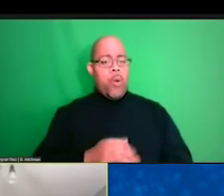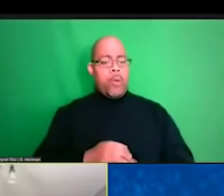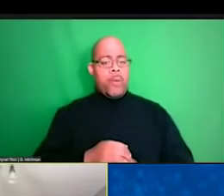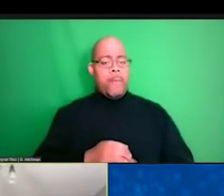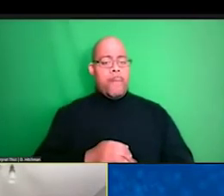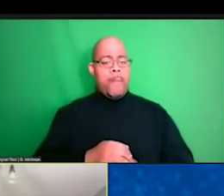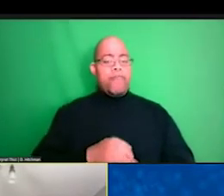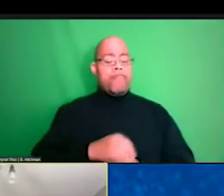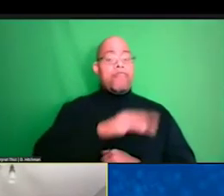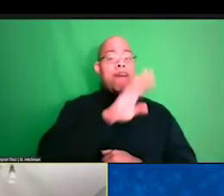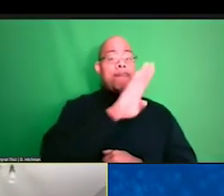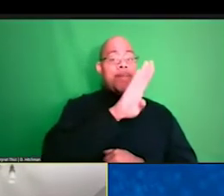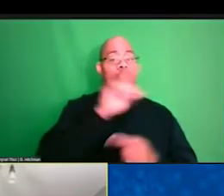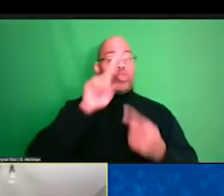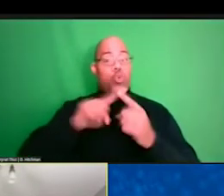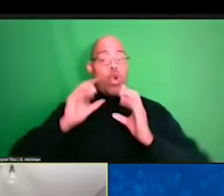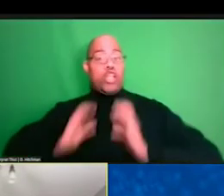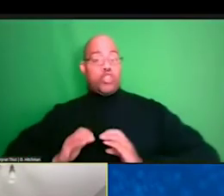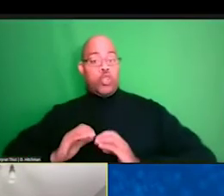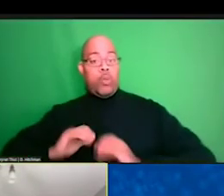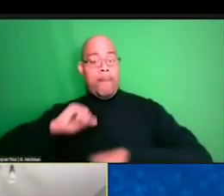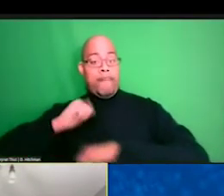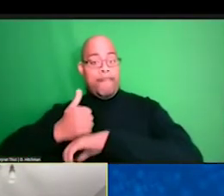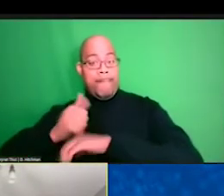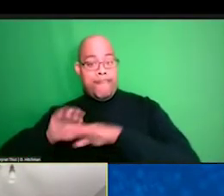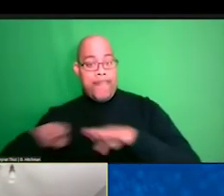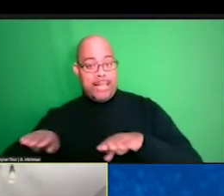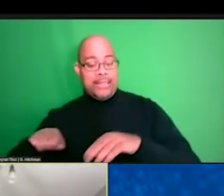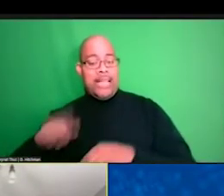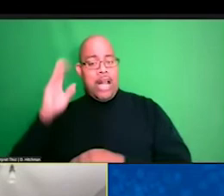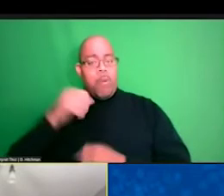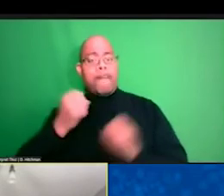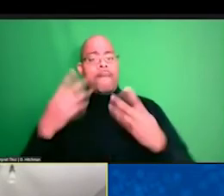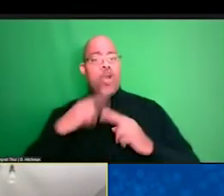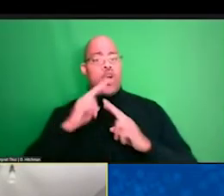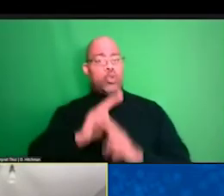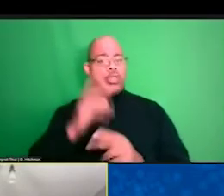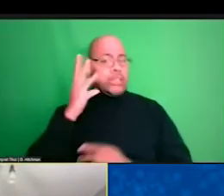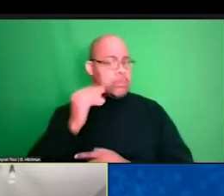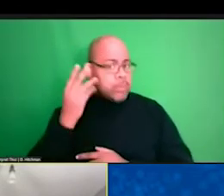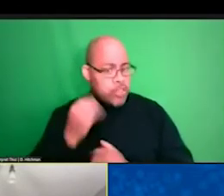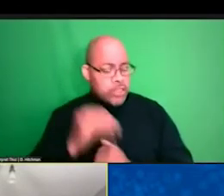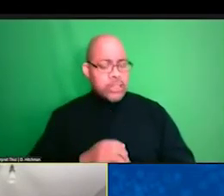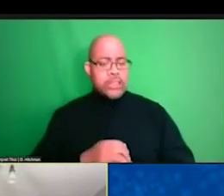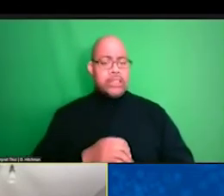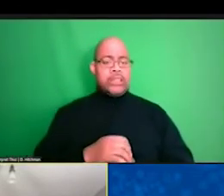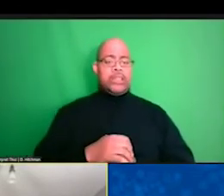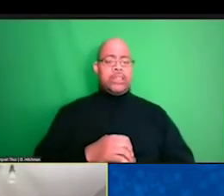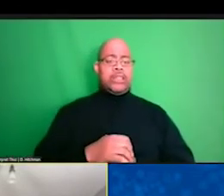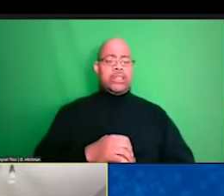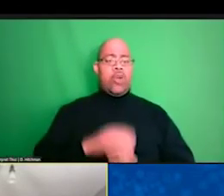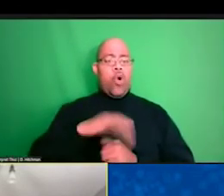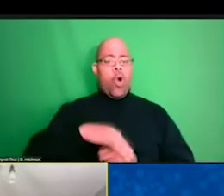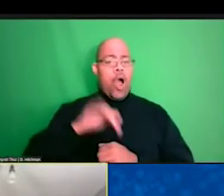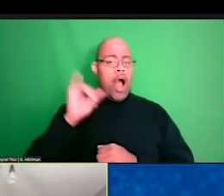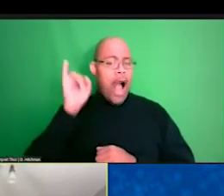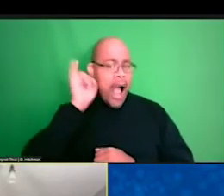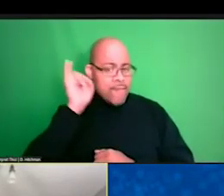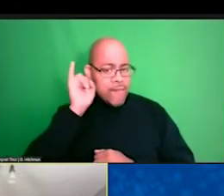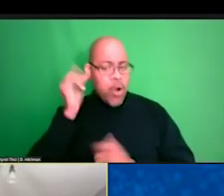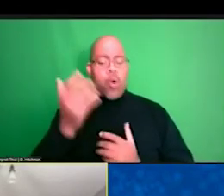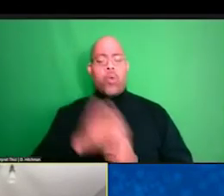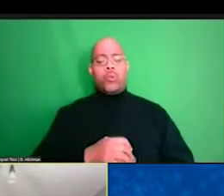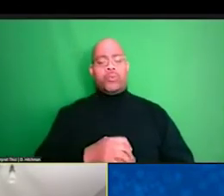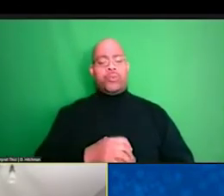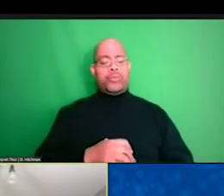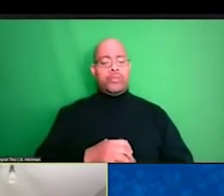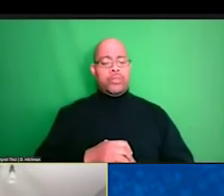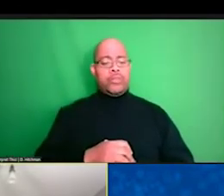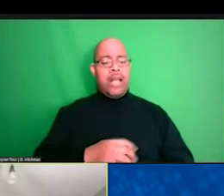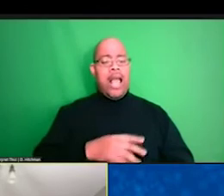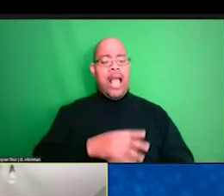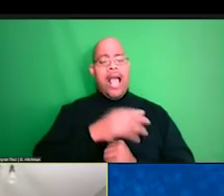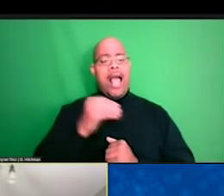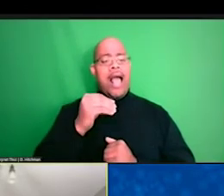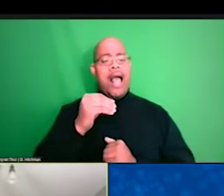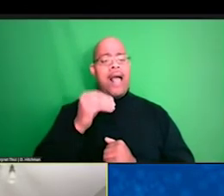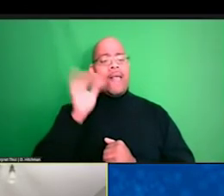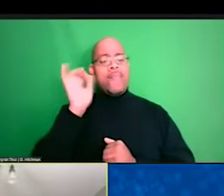right? So a lot of our user experience on the iPhone, and that industry came up very